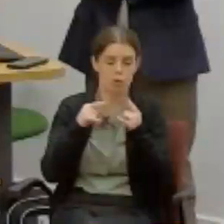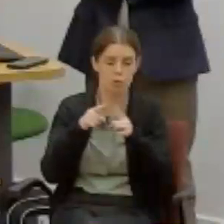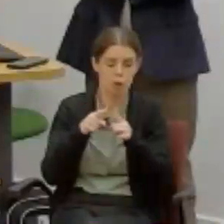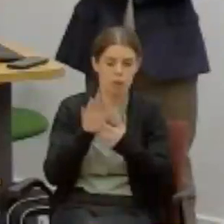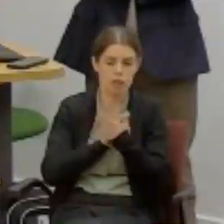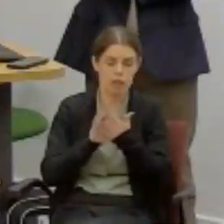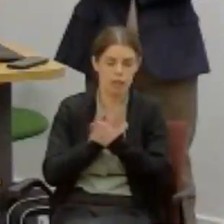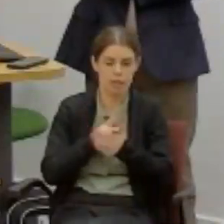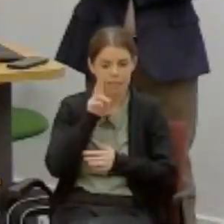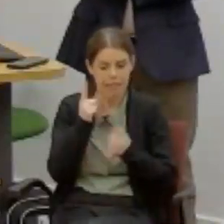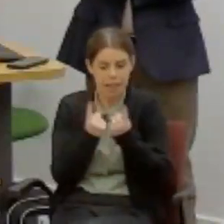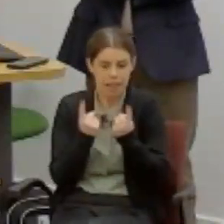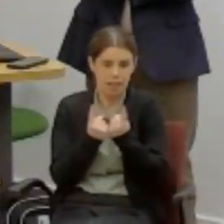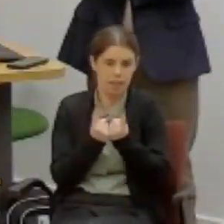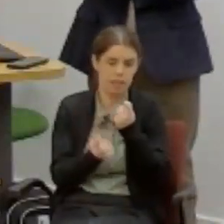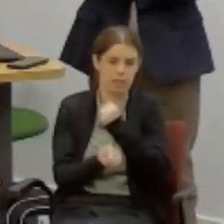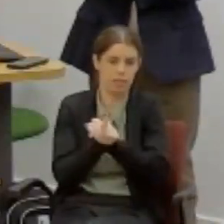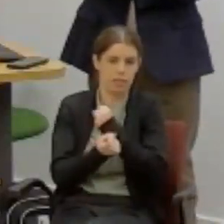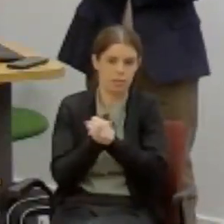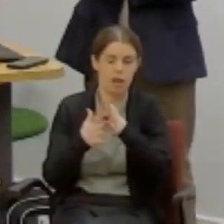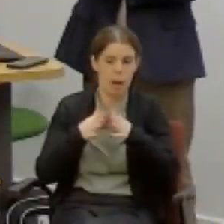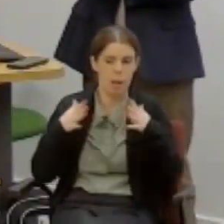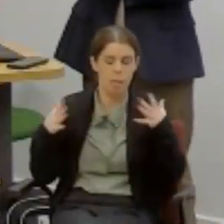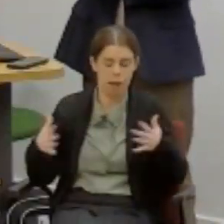See the kind of things we're seeing now, though you need a big dose of injury, and so I think